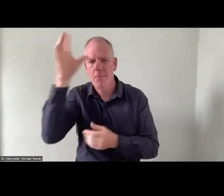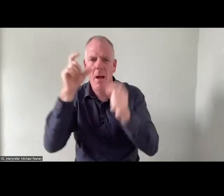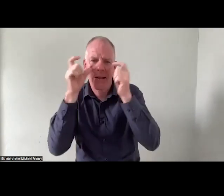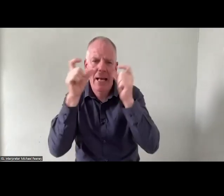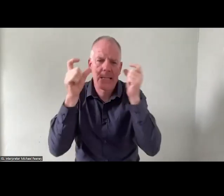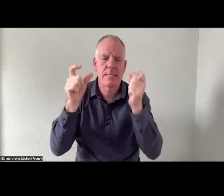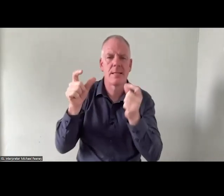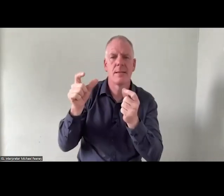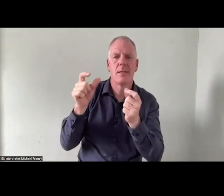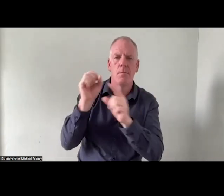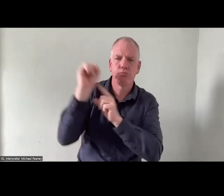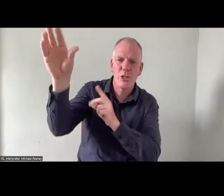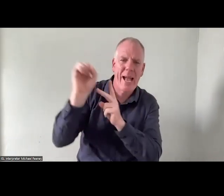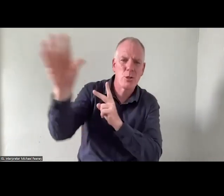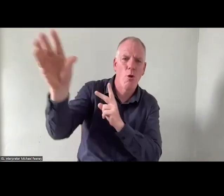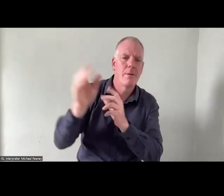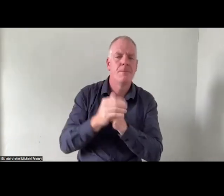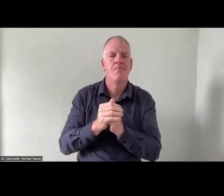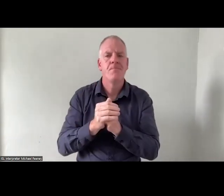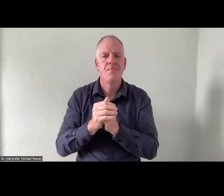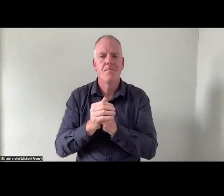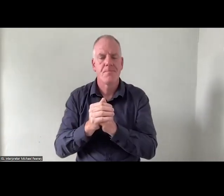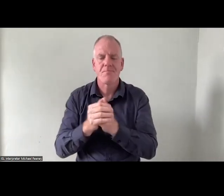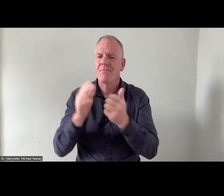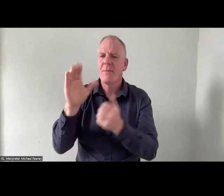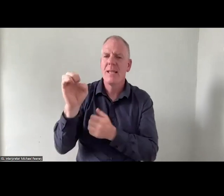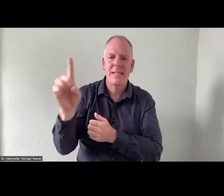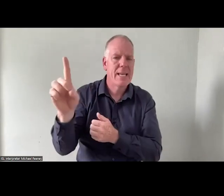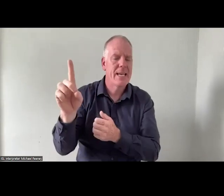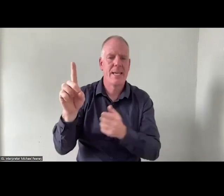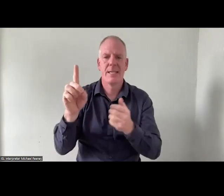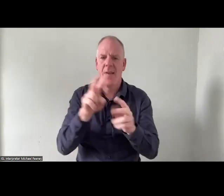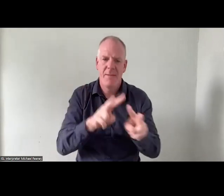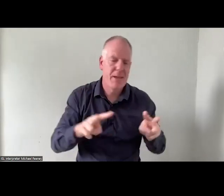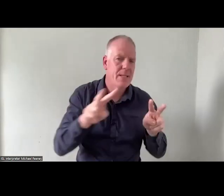projectors, LED displays, video walls.